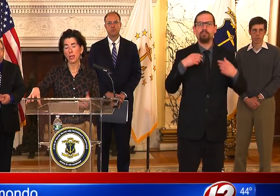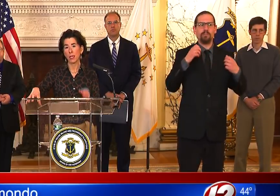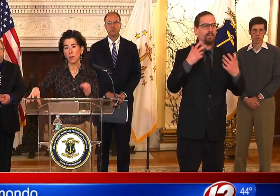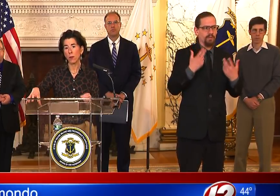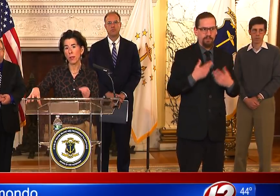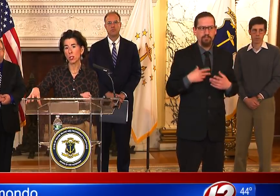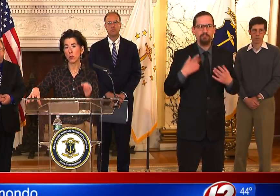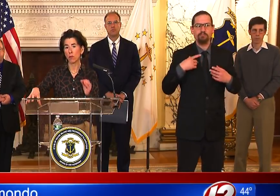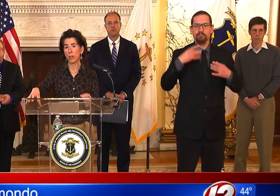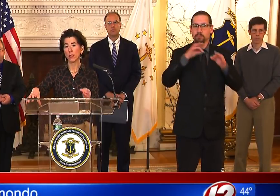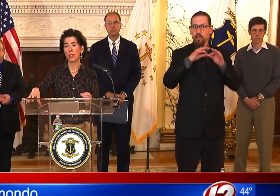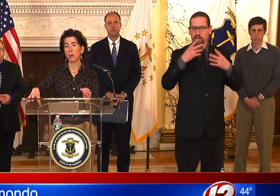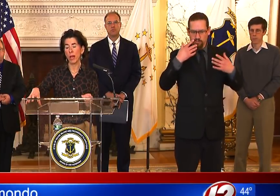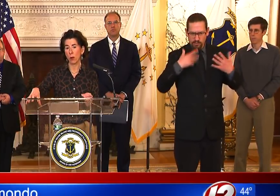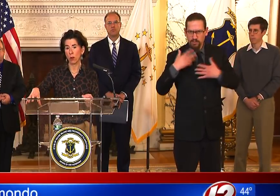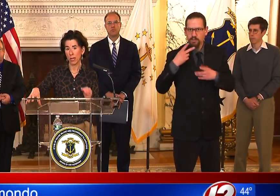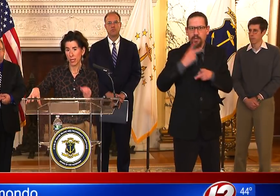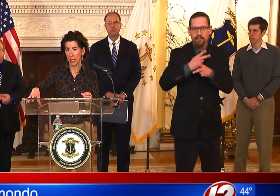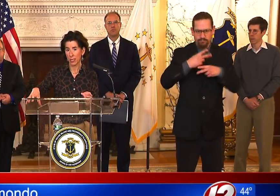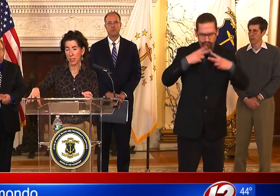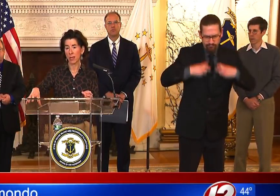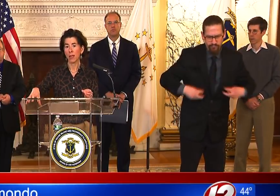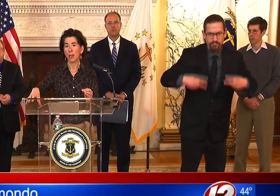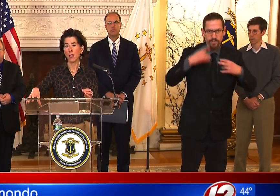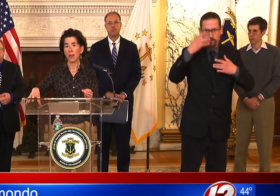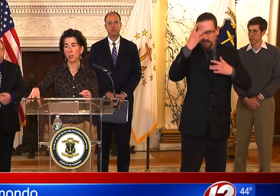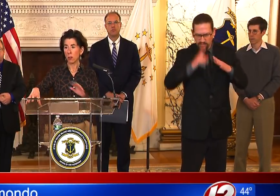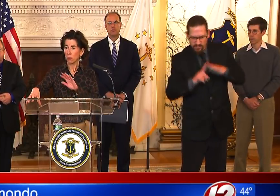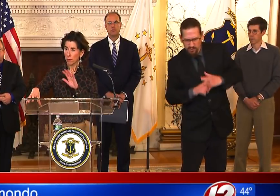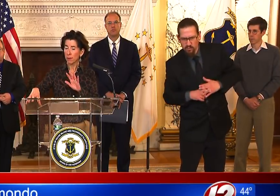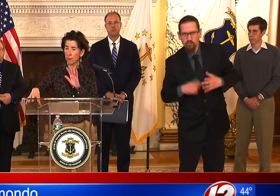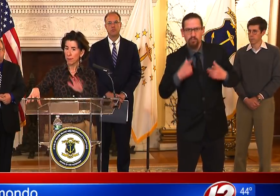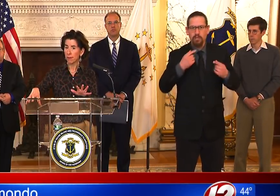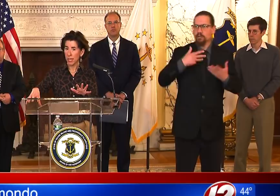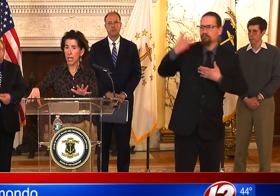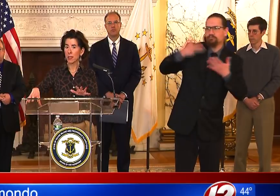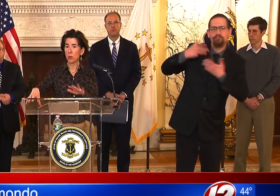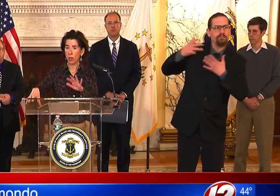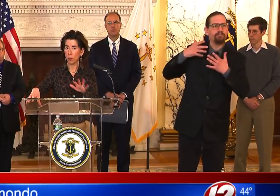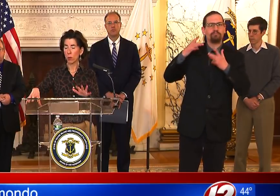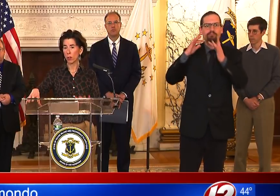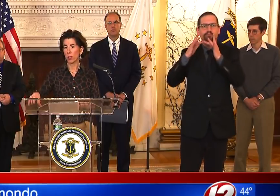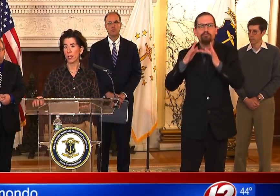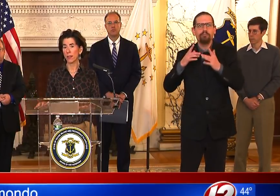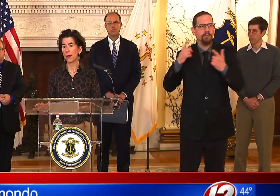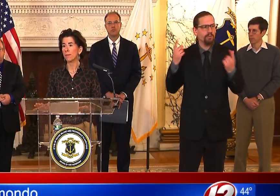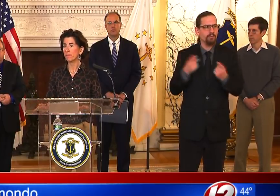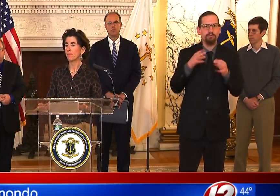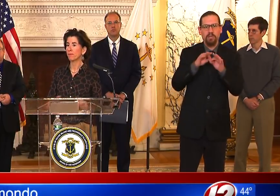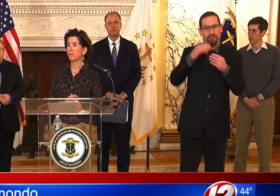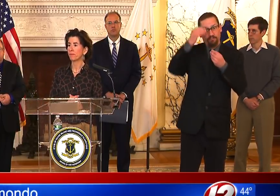PEOPLE AT HOME IN QUARANTINE CAN TRACK THEIR SYMPTOMS, UPLOAD THEIR SYMPTOMS INTO OUR DATABASE. INFORMATION REALLY IS POWER IN